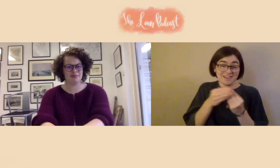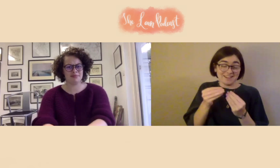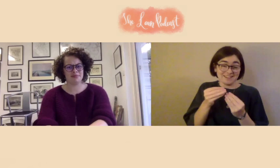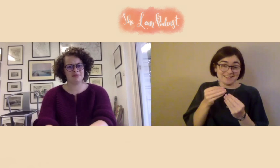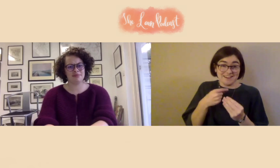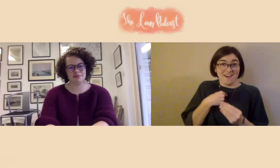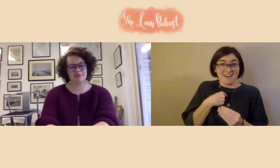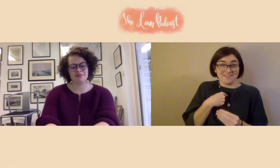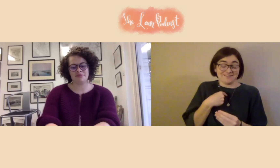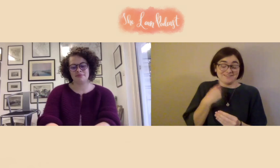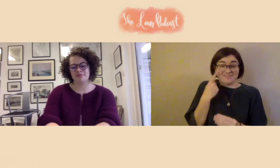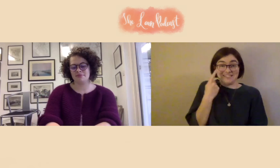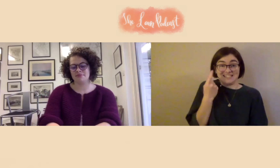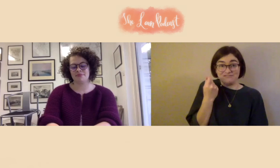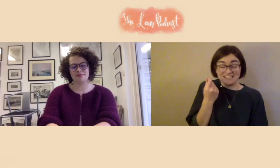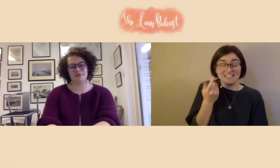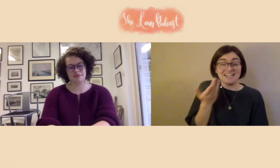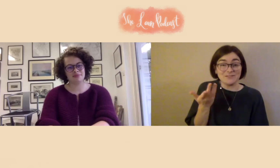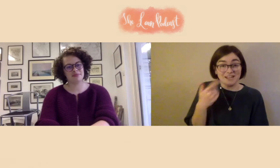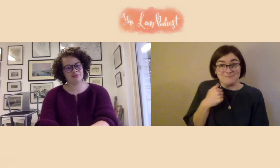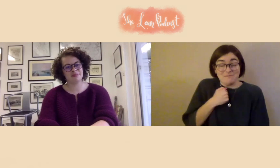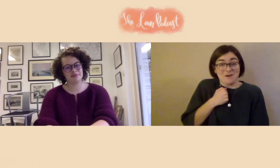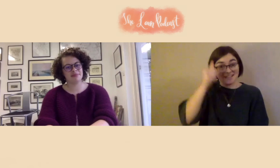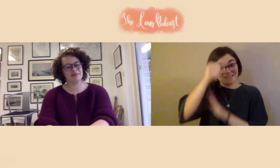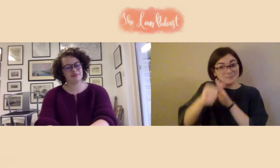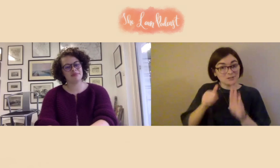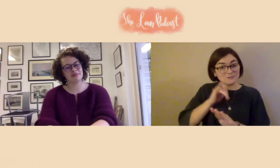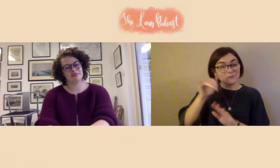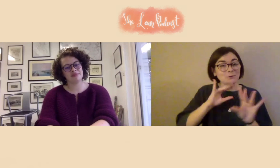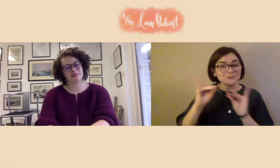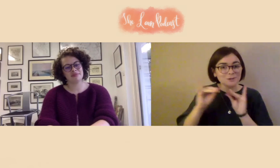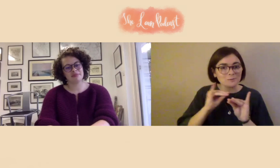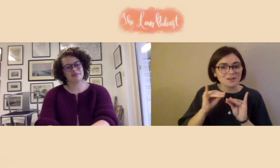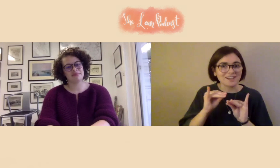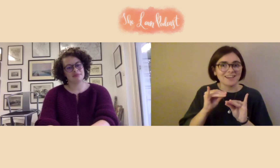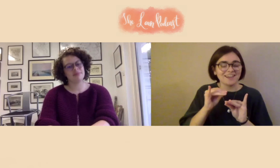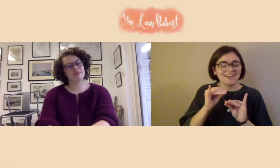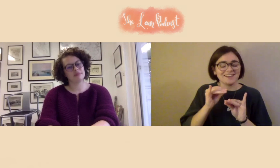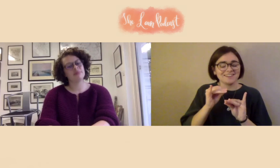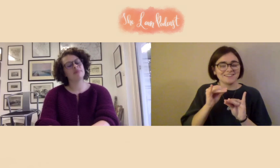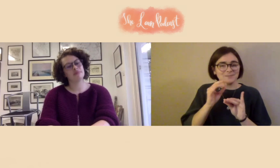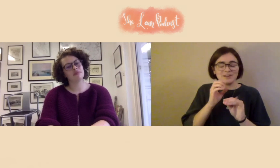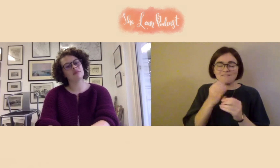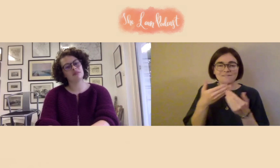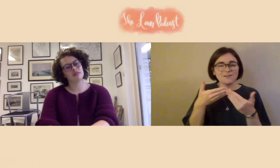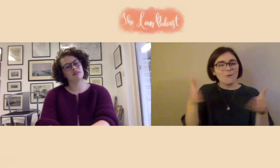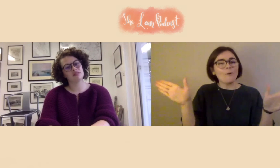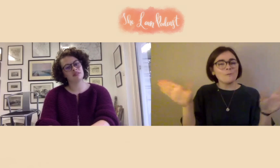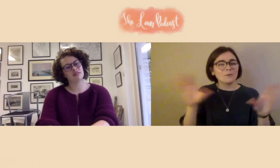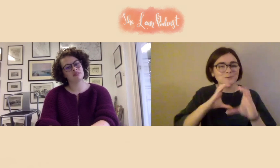which I actually saw recently. And in my experience over multi interpreting, was to be open with your communication